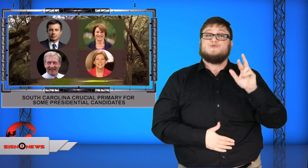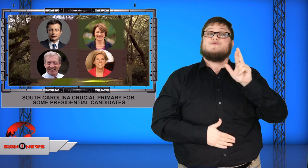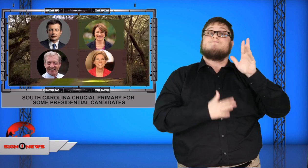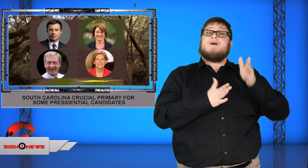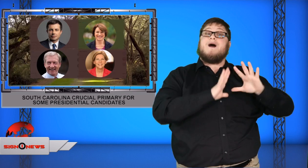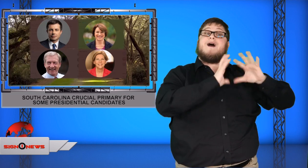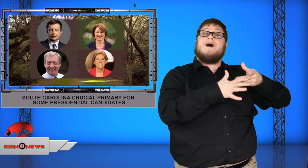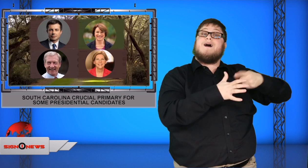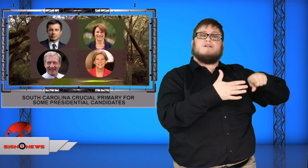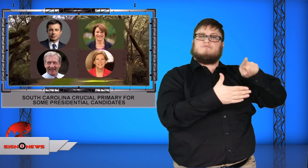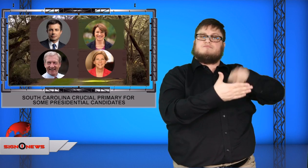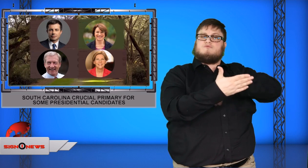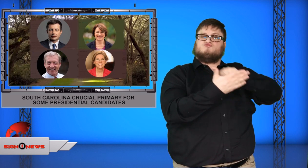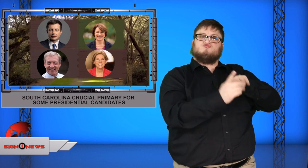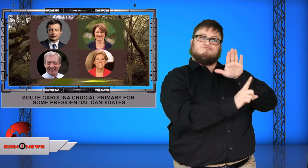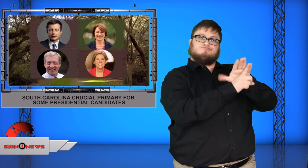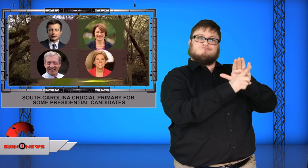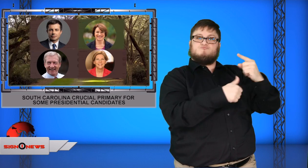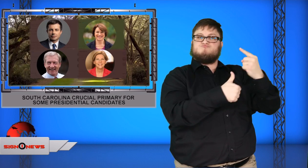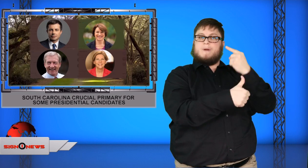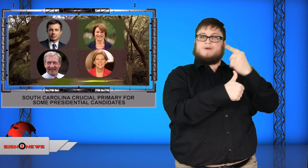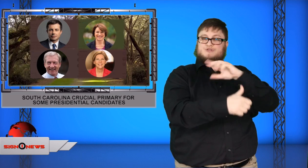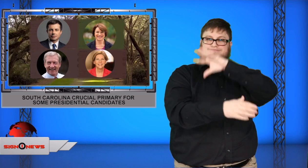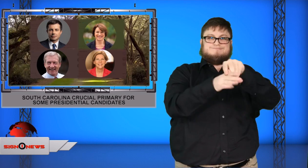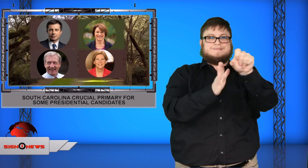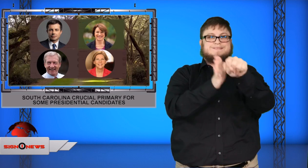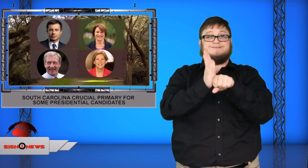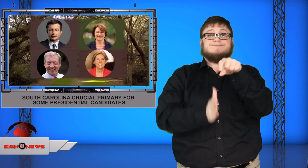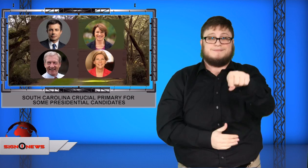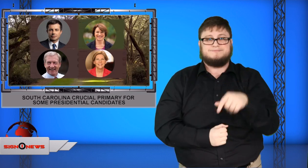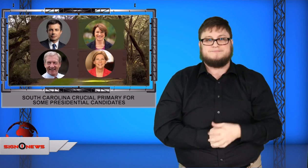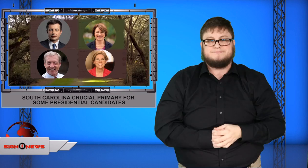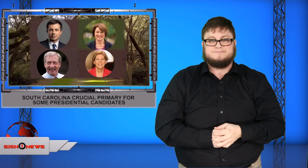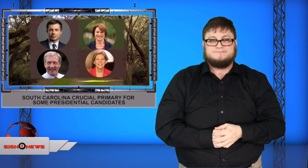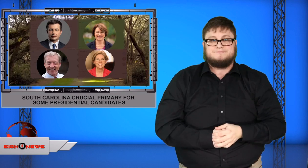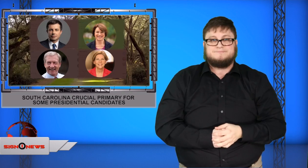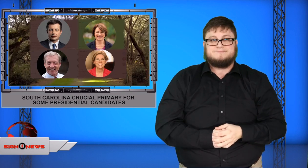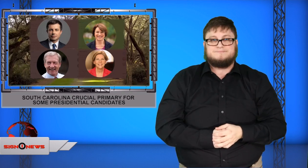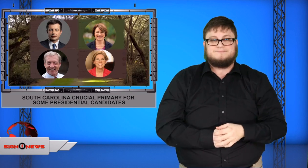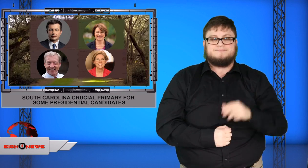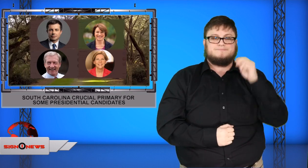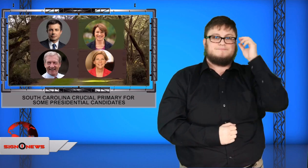because the Republicans canceled their primary in the state.